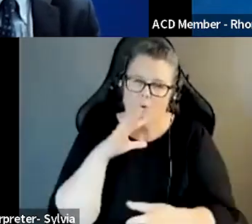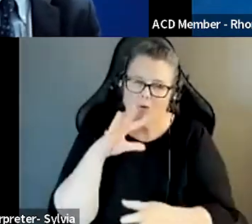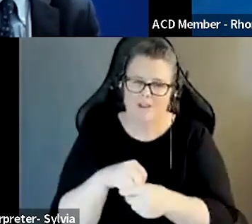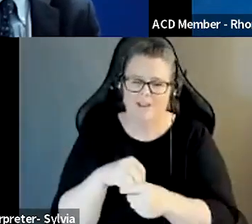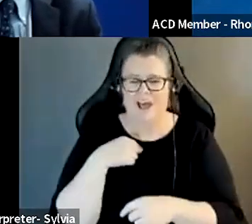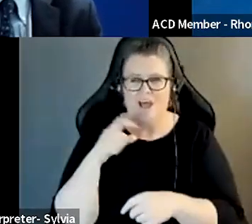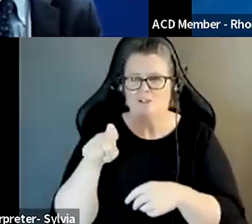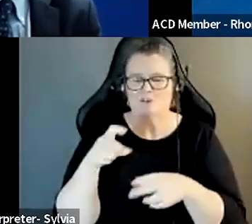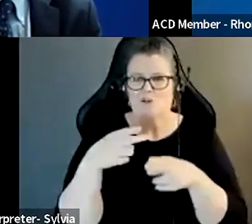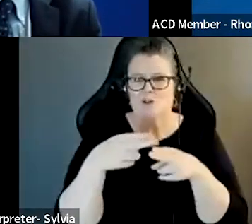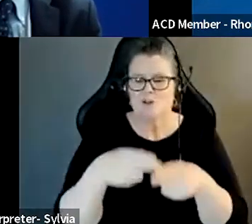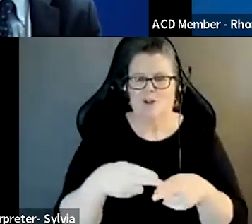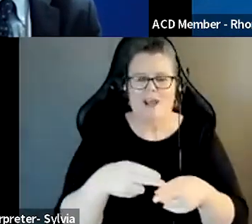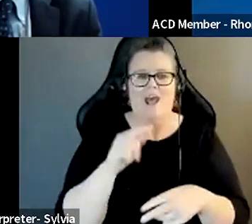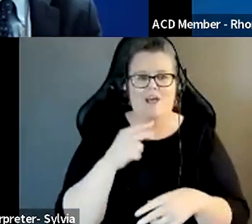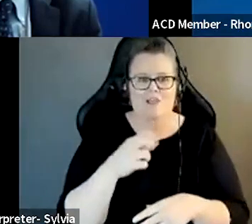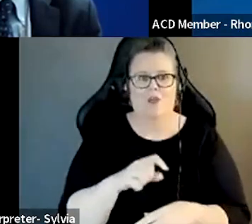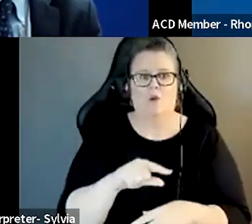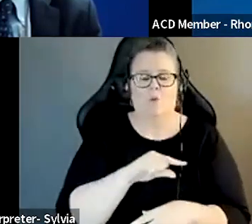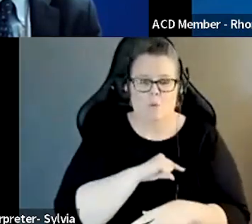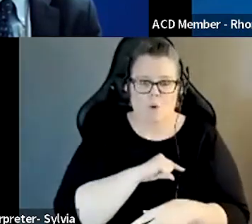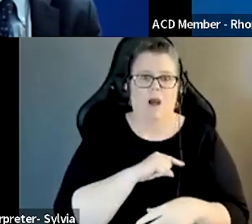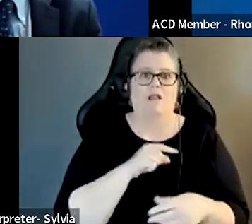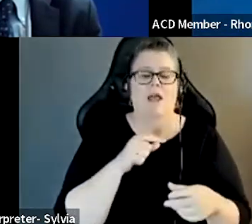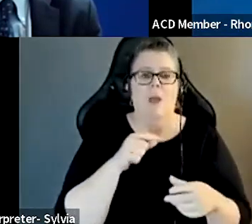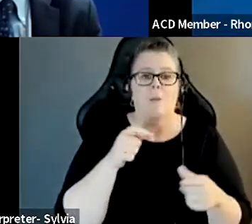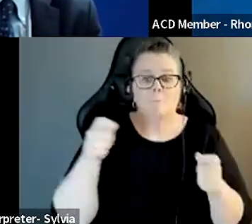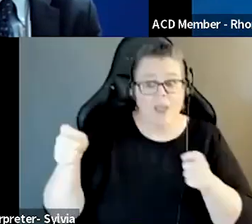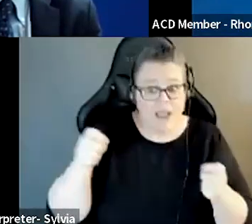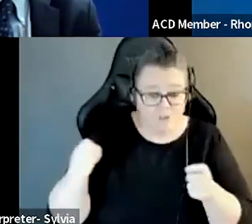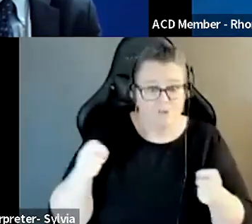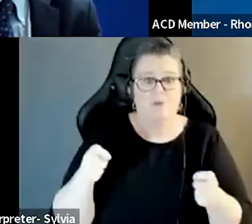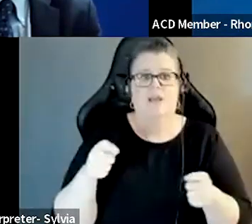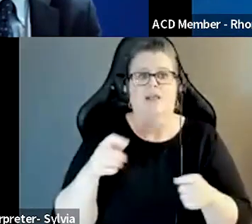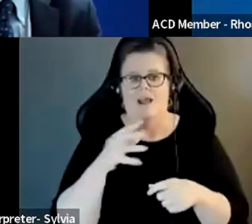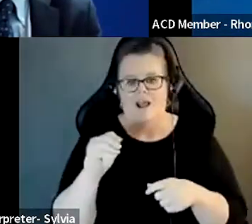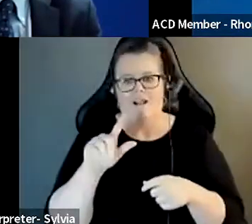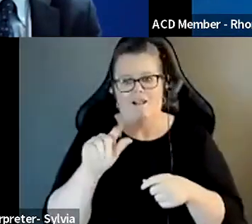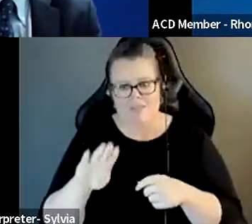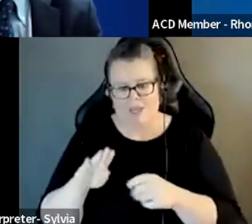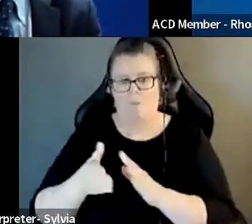the "Quality Management and Laboratory Operations Manual", just to make sure everybody gets it. But I think if you read the first chapter where we talk